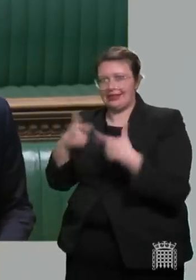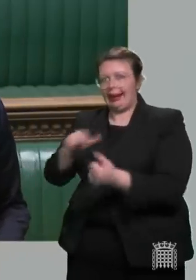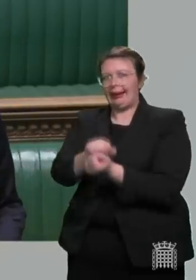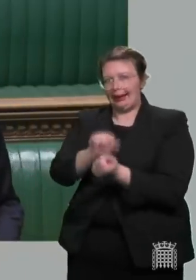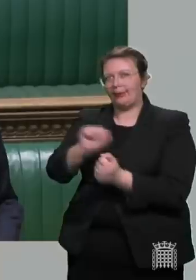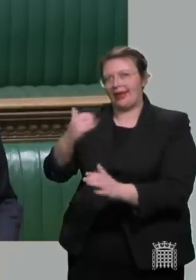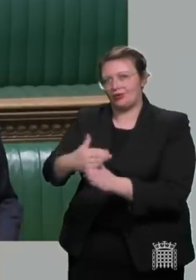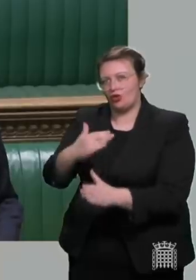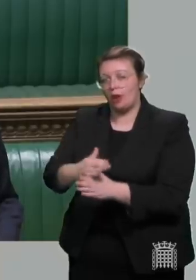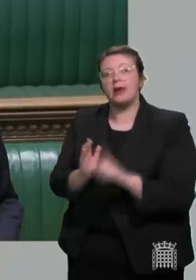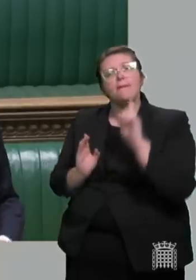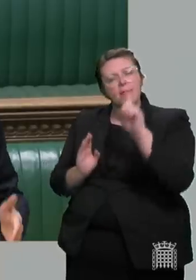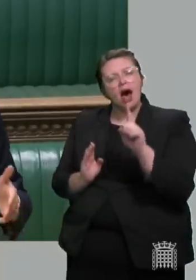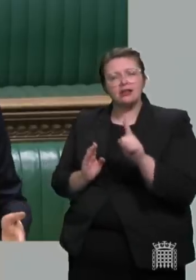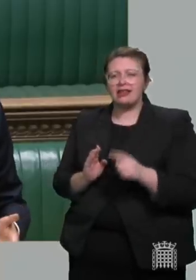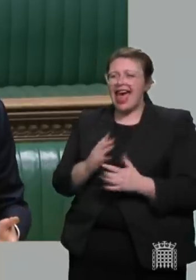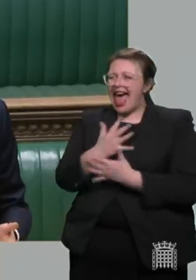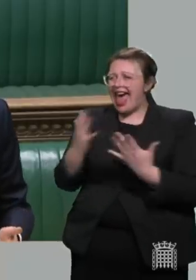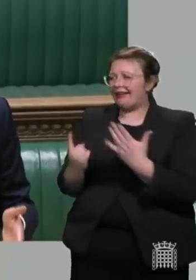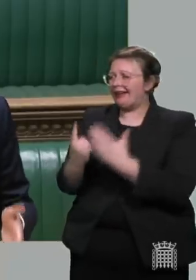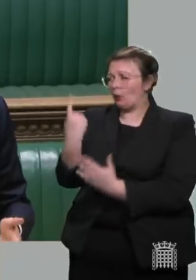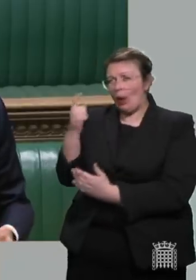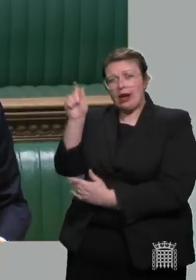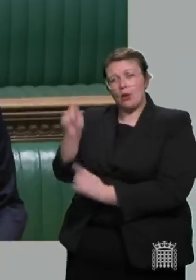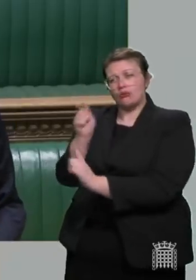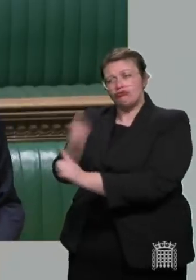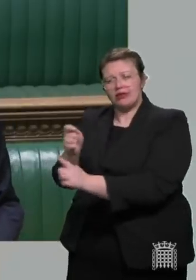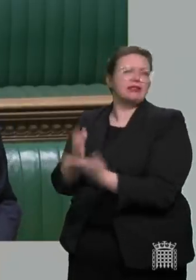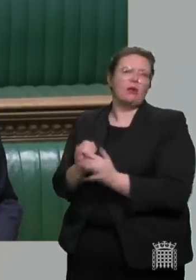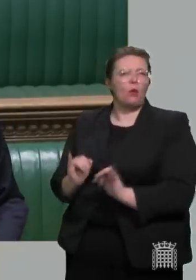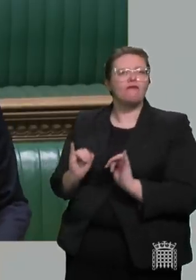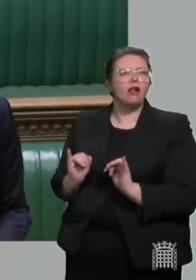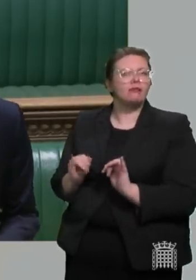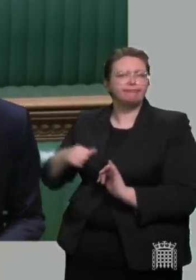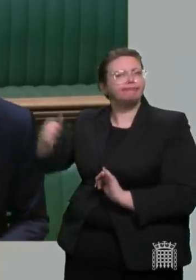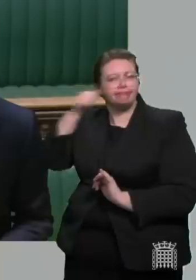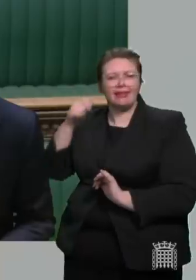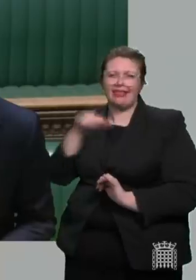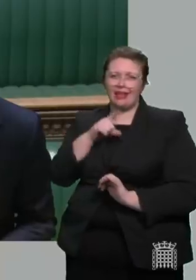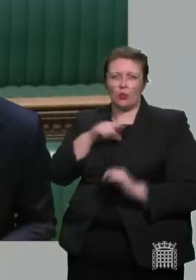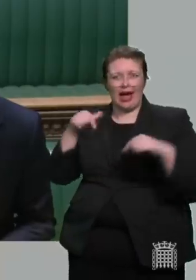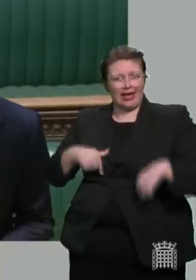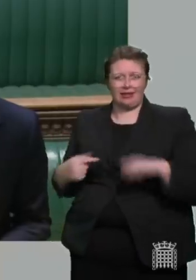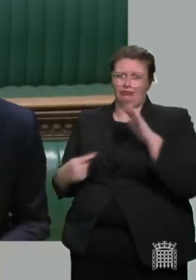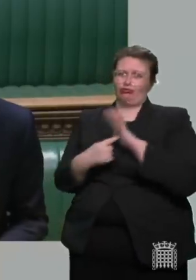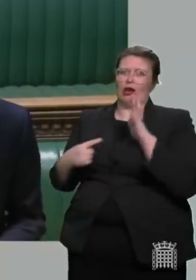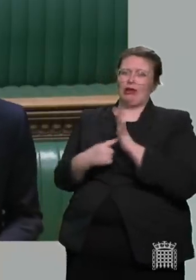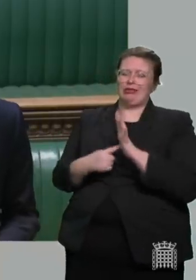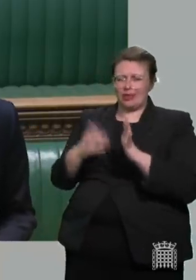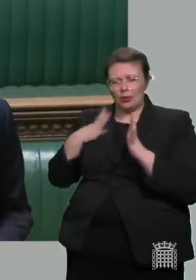tragedy, which is why protecting, creating and supporting jobs remains my highest priority.